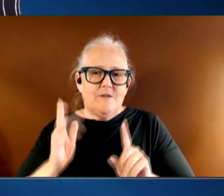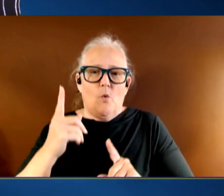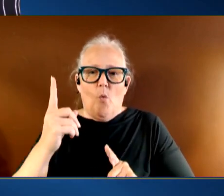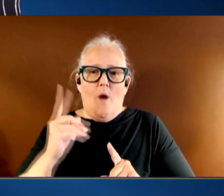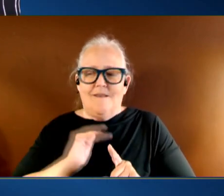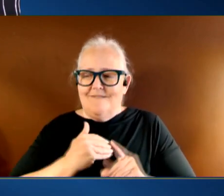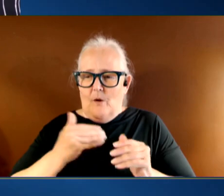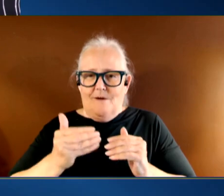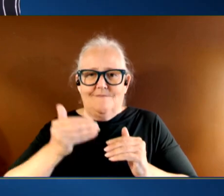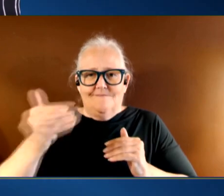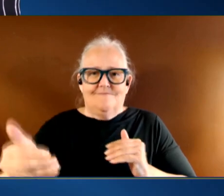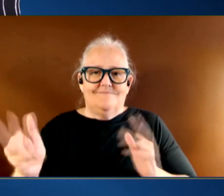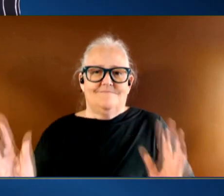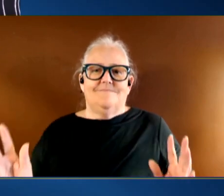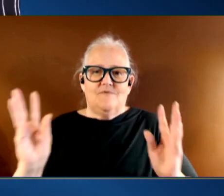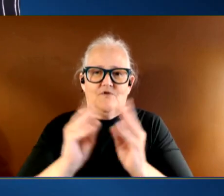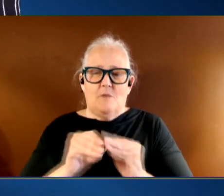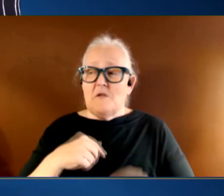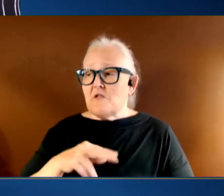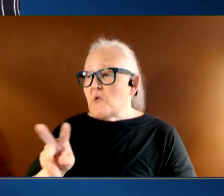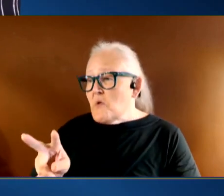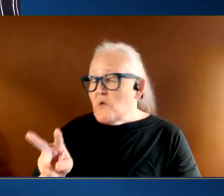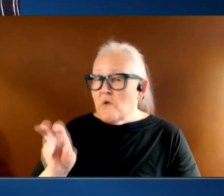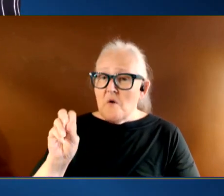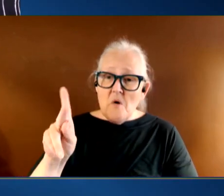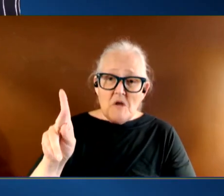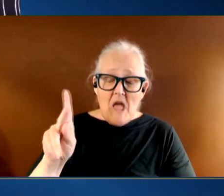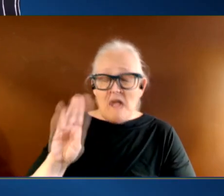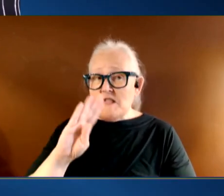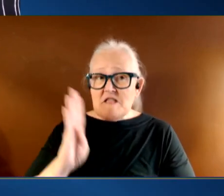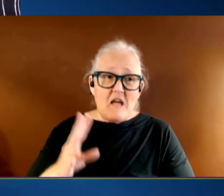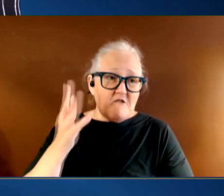summits." And I was like, "Okay. I've never done that before, but I'll try it." And so,